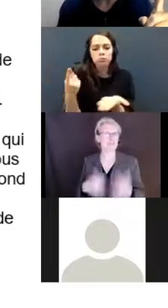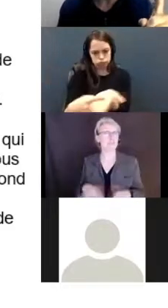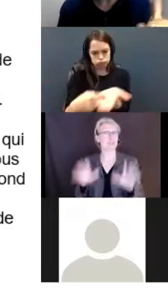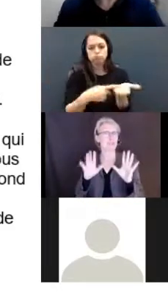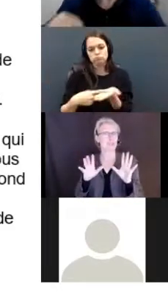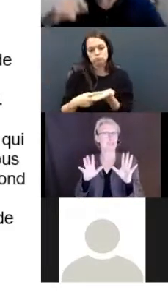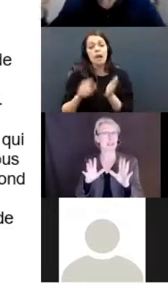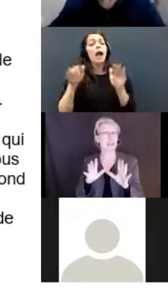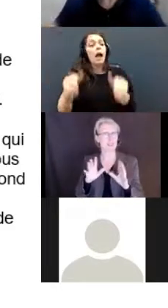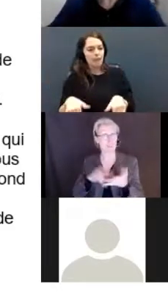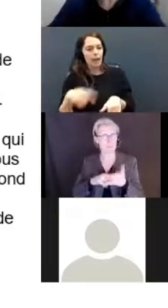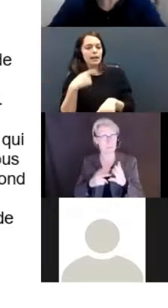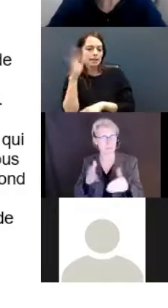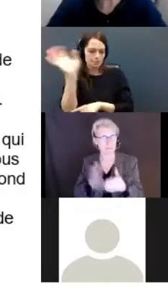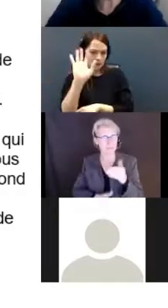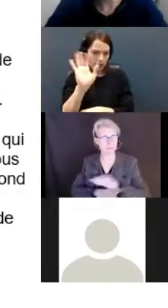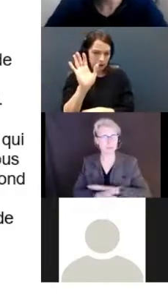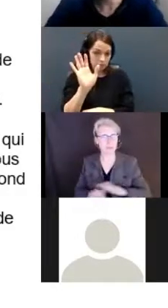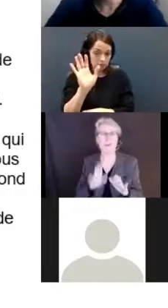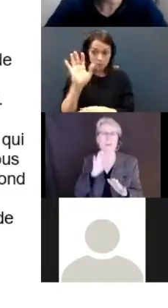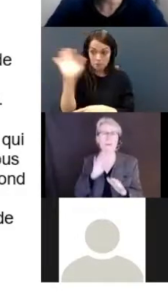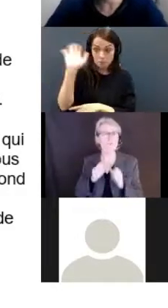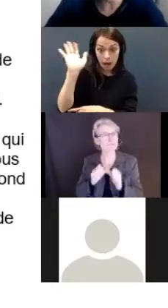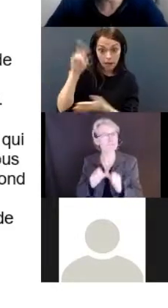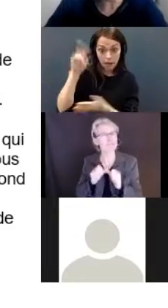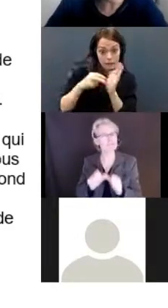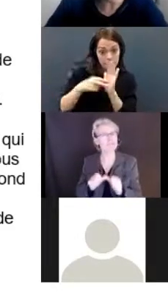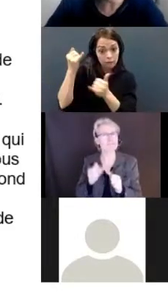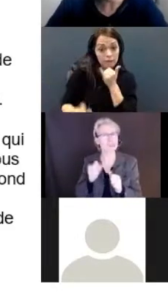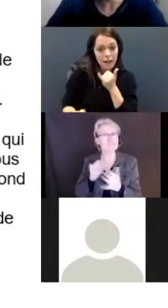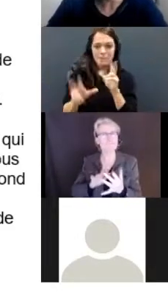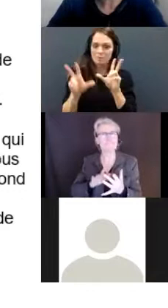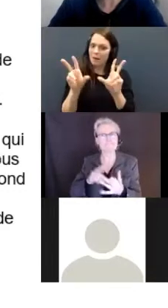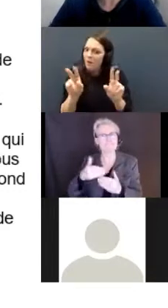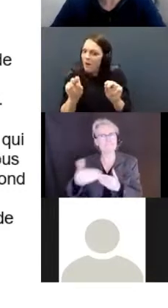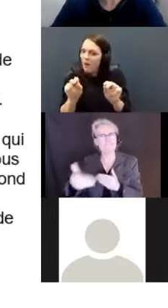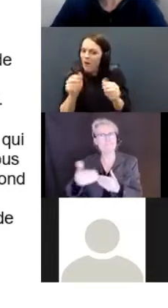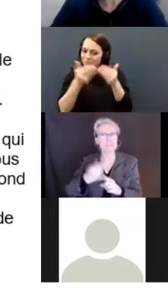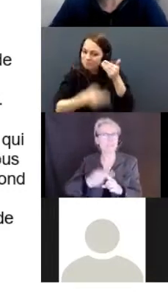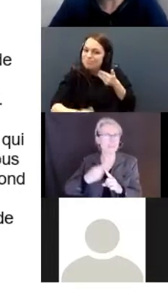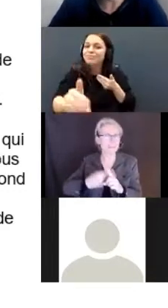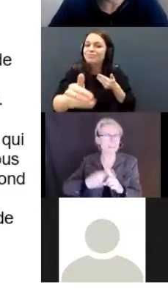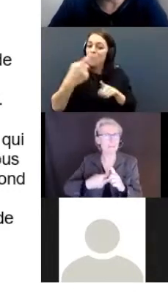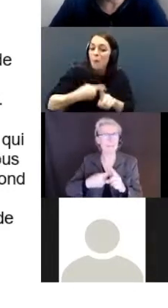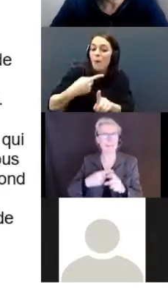because we're going to be working together over the next months to make these actions happen